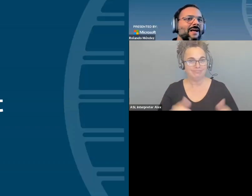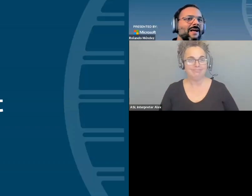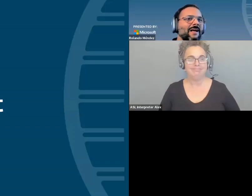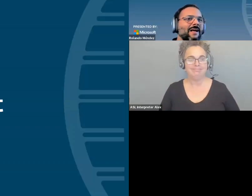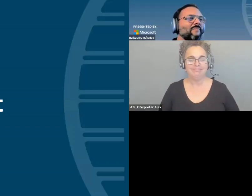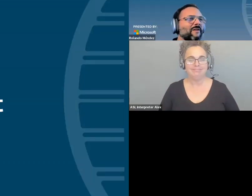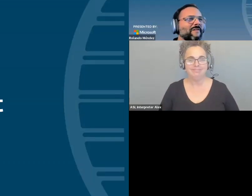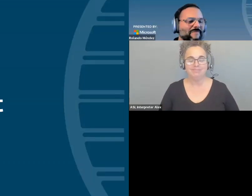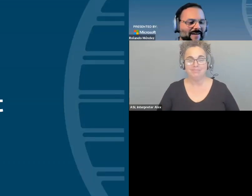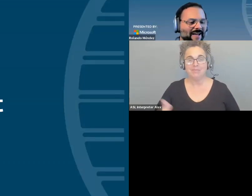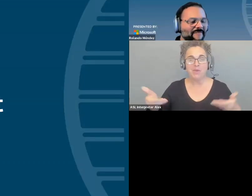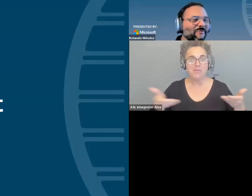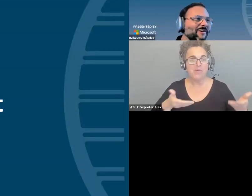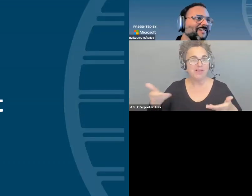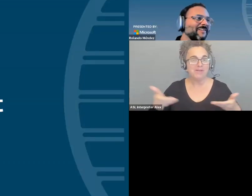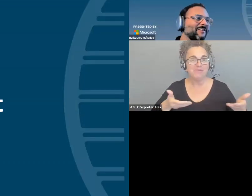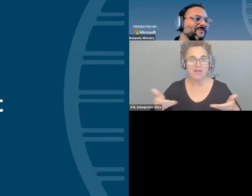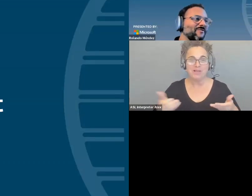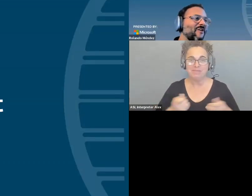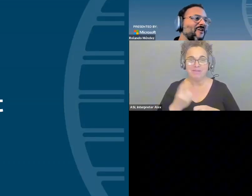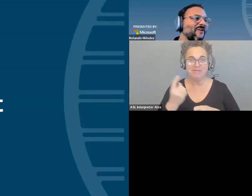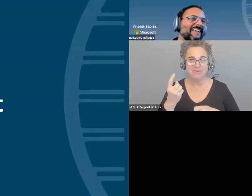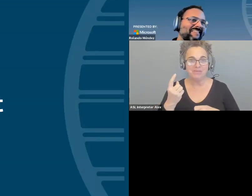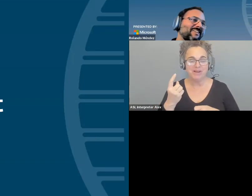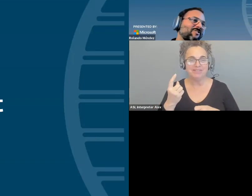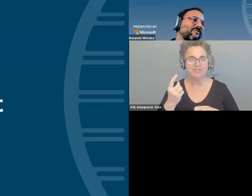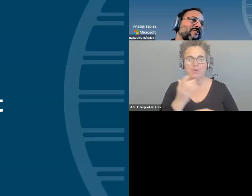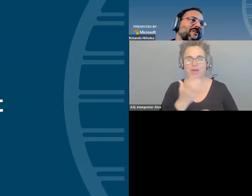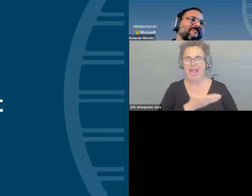Welcome, welcome everyone to our last session